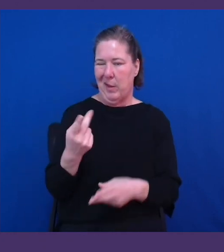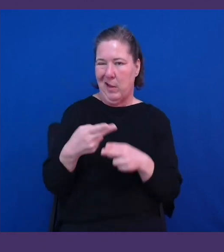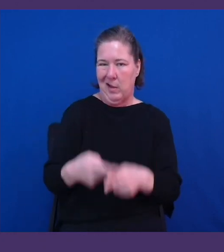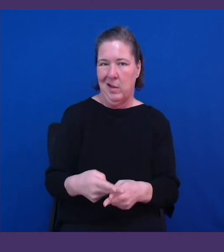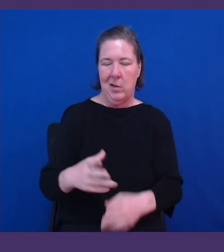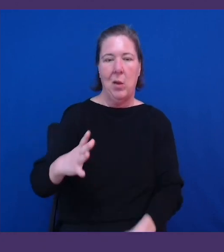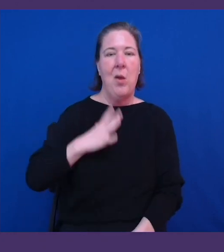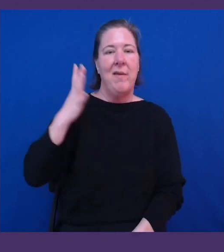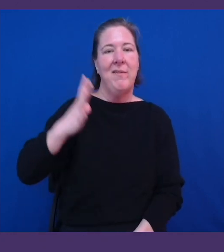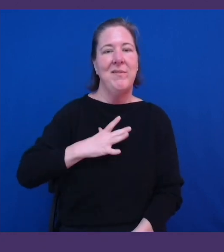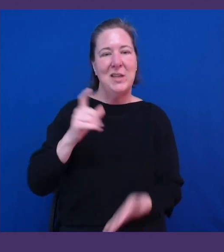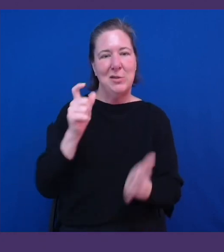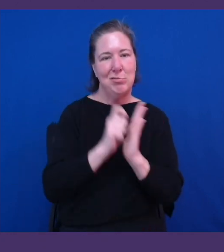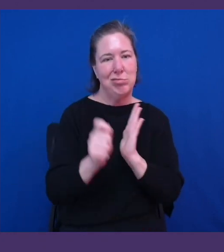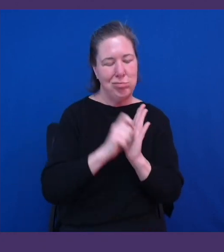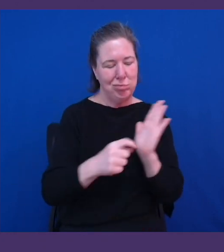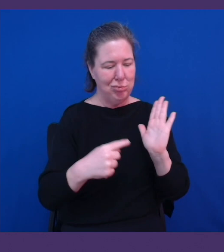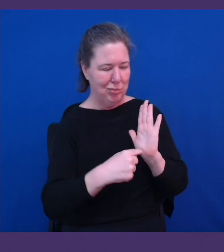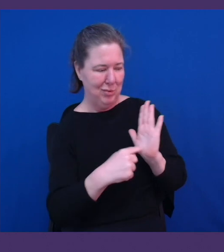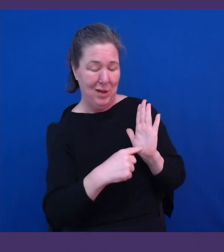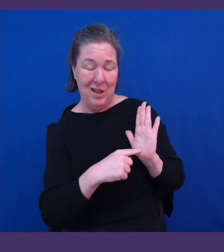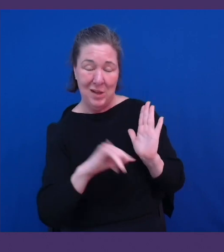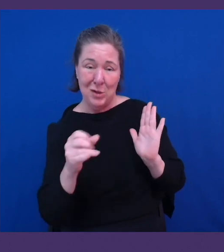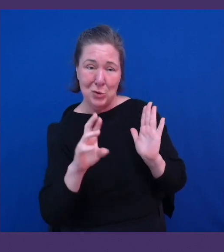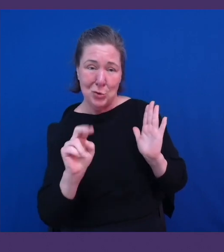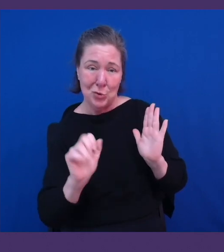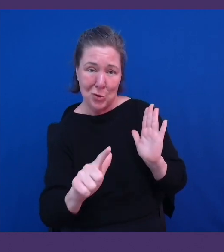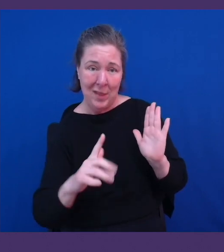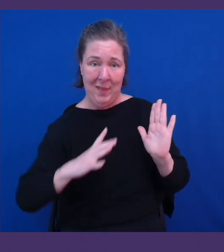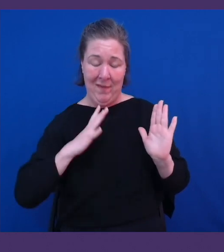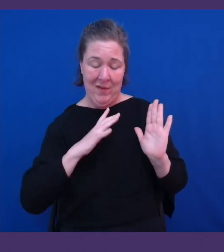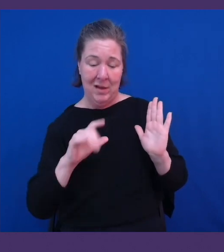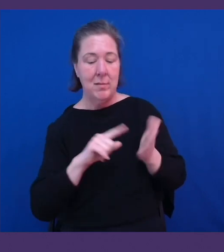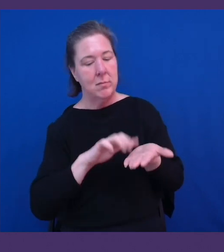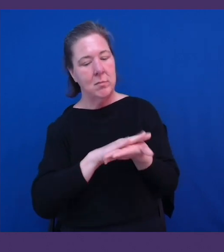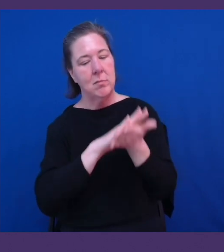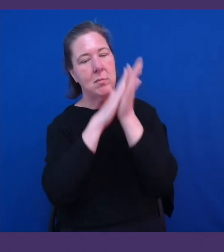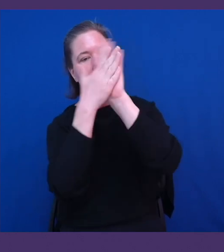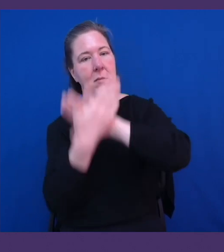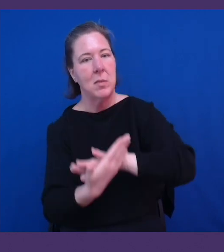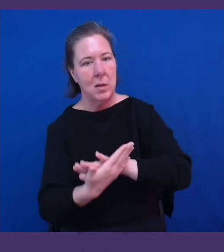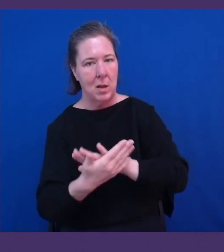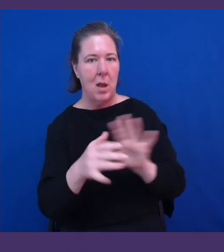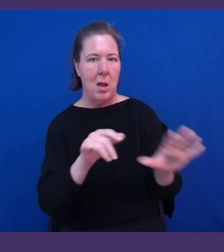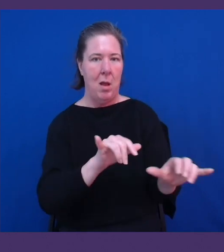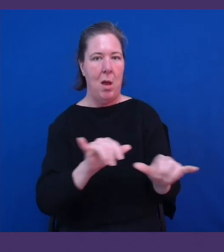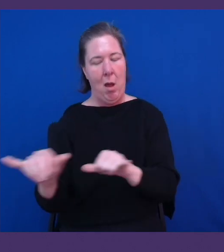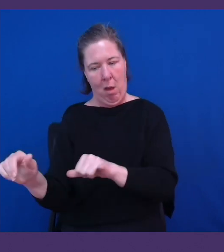And when they are published in the official journal, they become harmonized standards that act as presumed conformance.